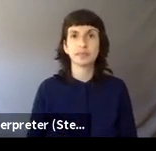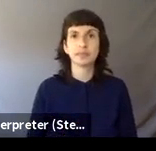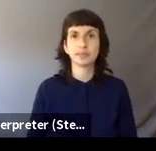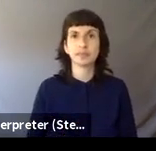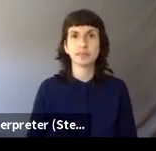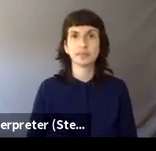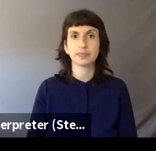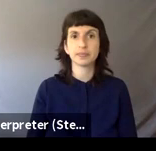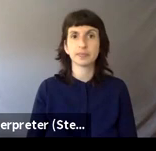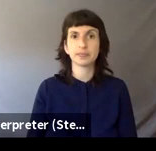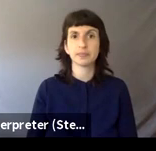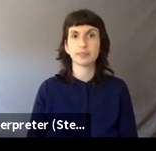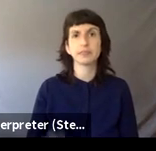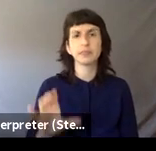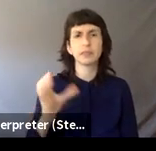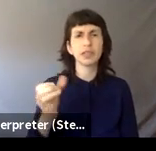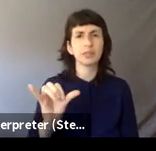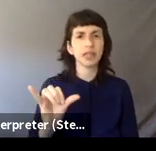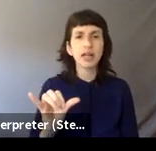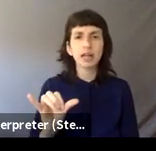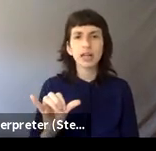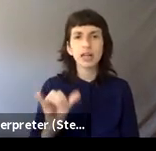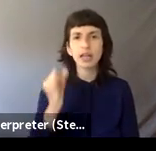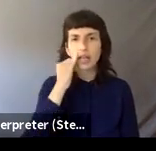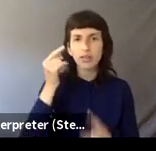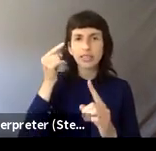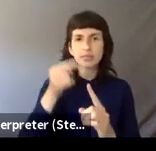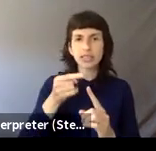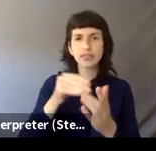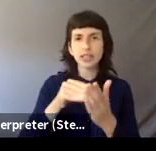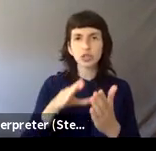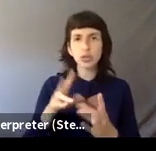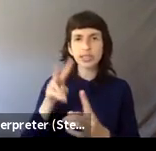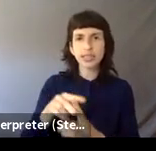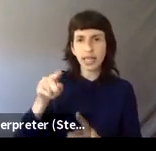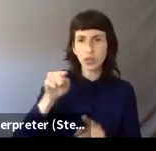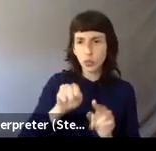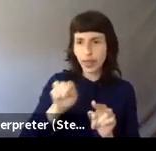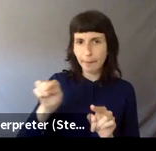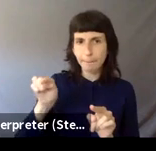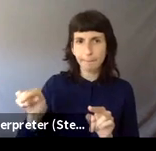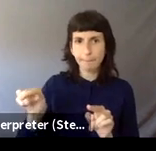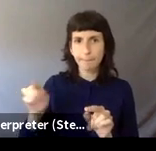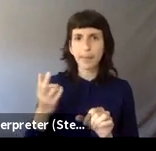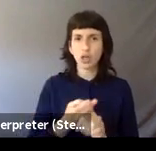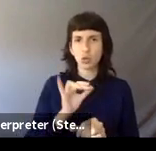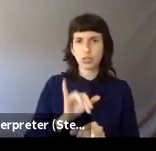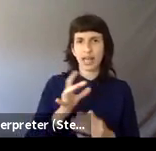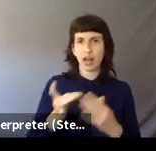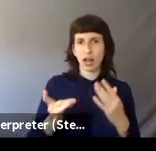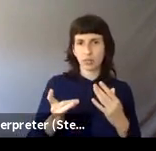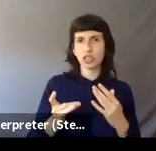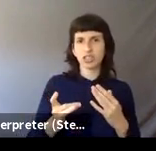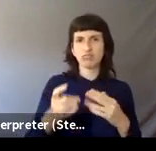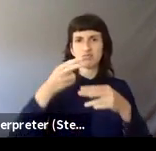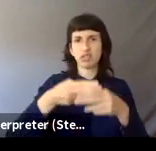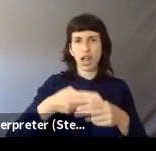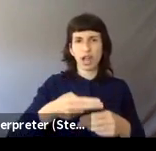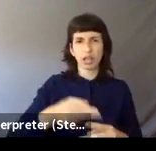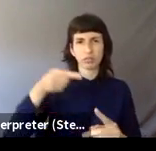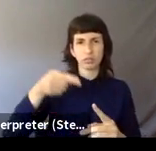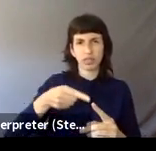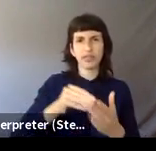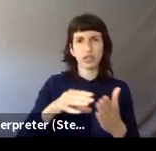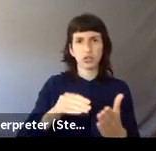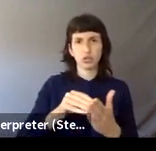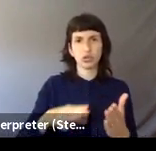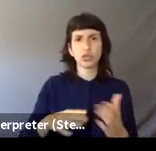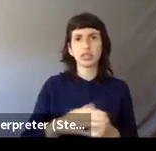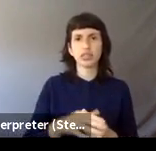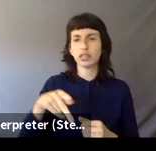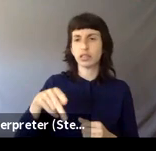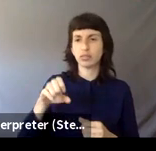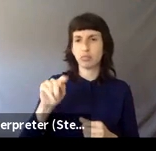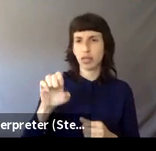Just trying just did a quick update, yeah.